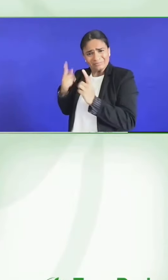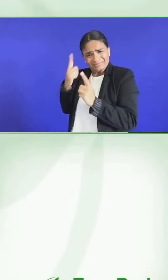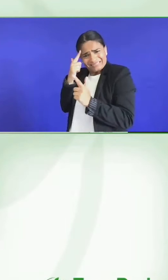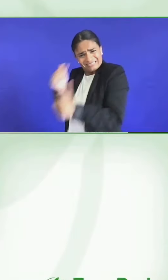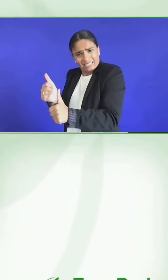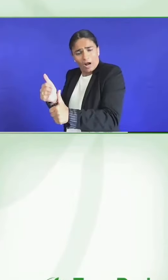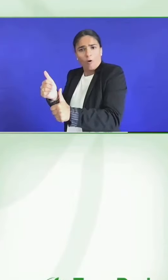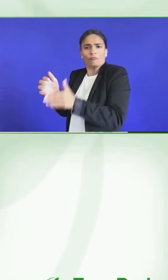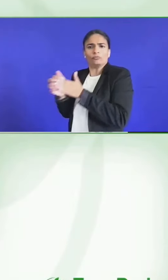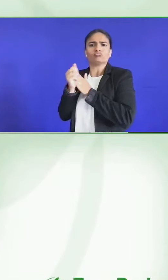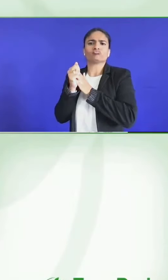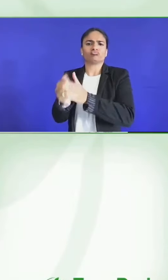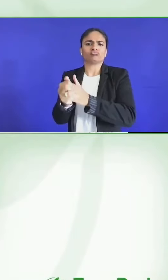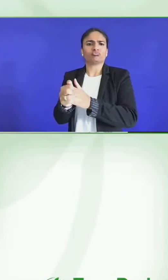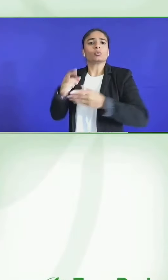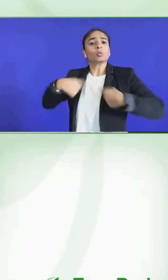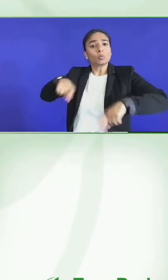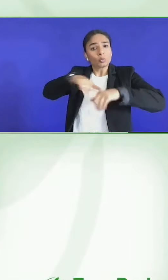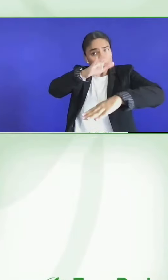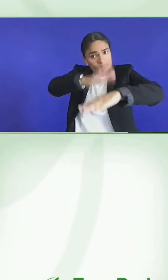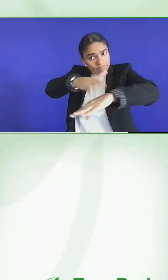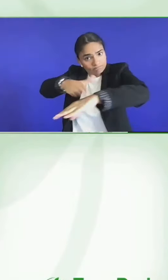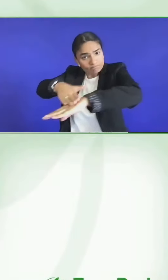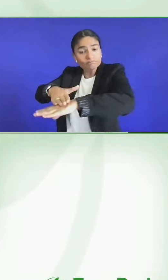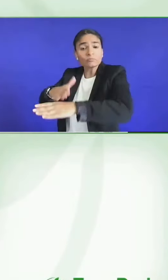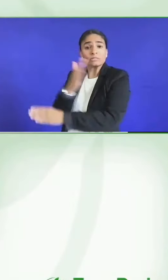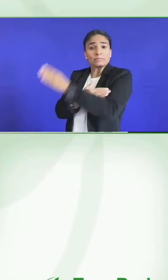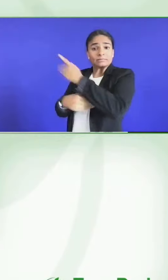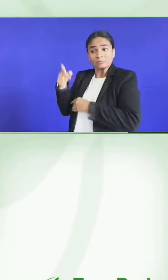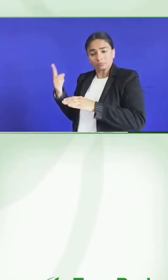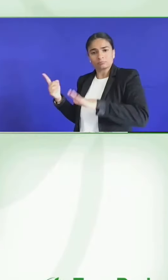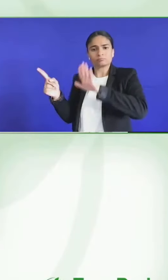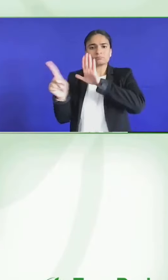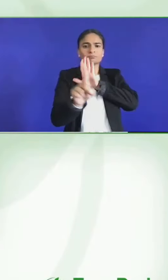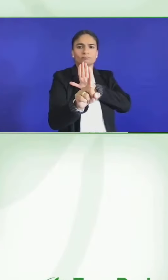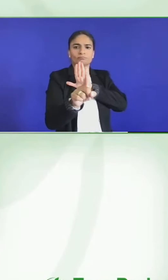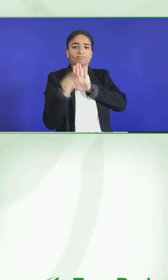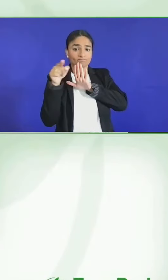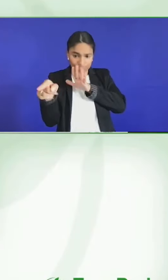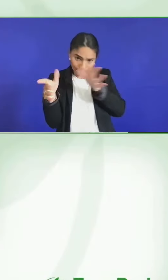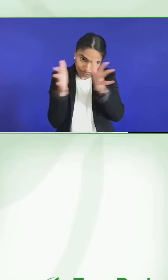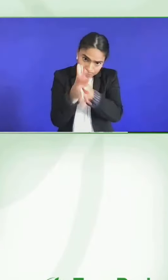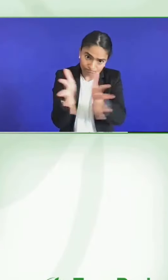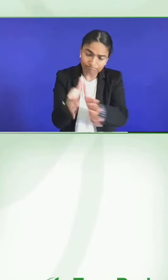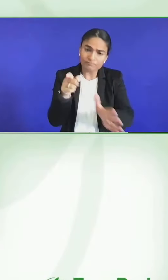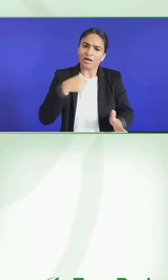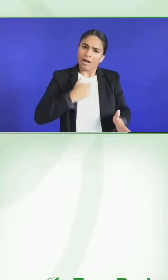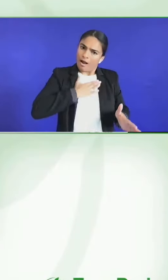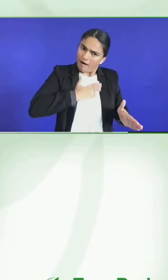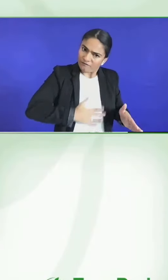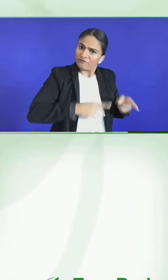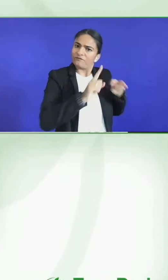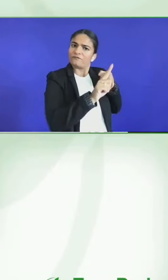new services label it as independent living or the eye but they have nothing to do with independent living.